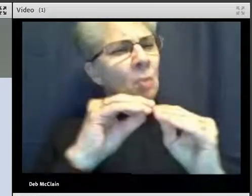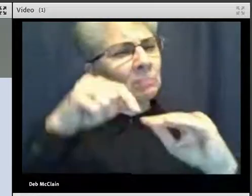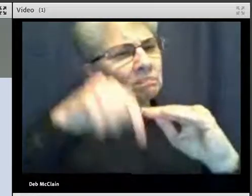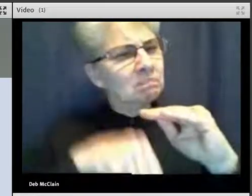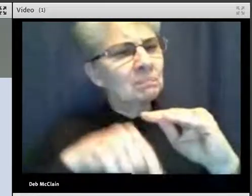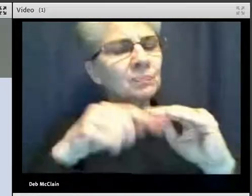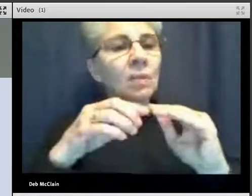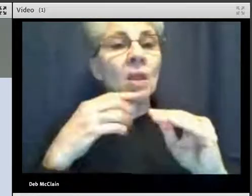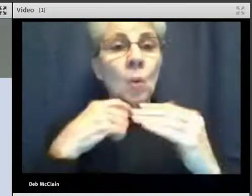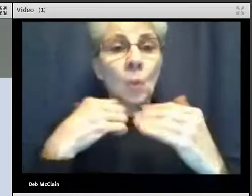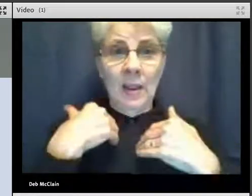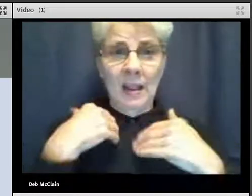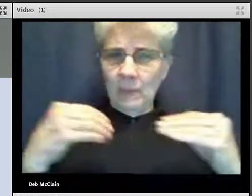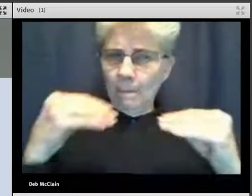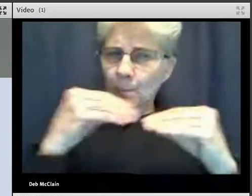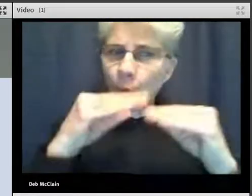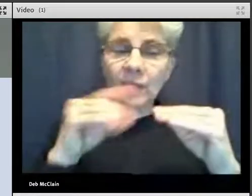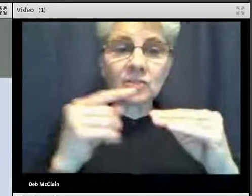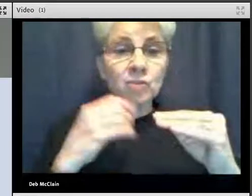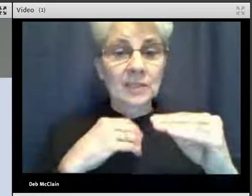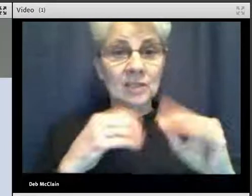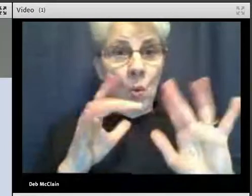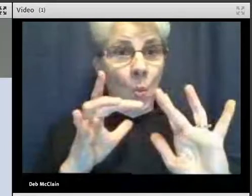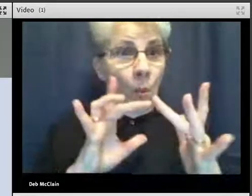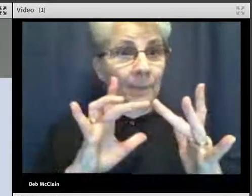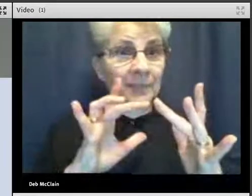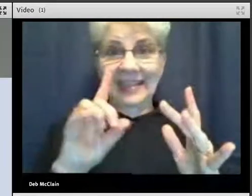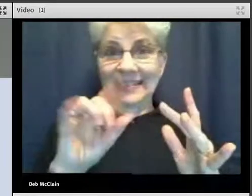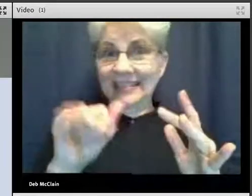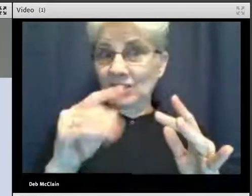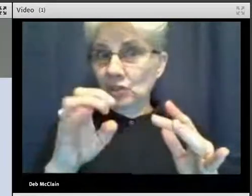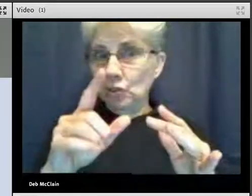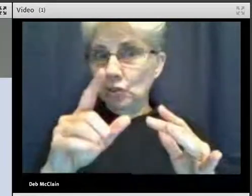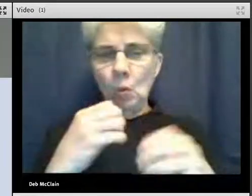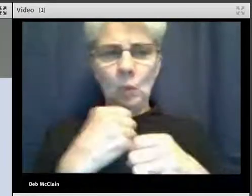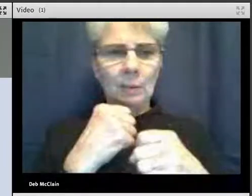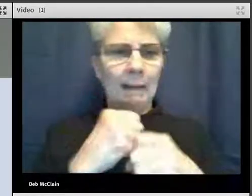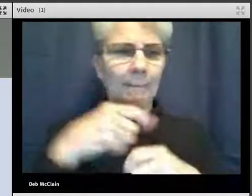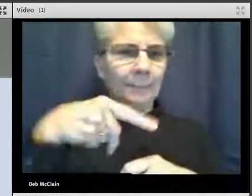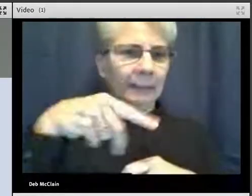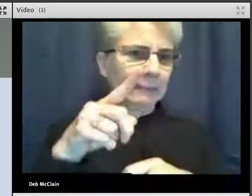We have more than just our website that's digital. We're creating PDFs and Word documents